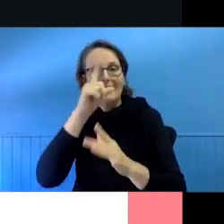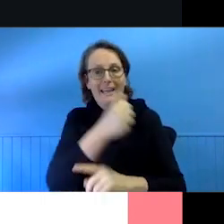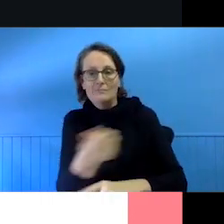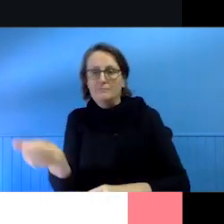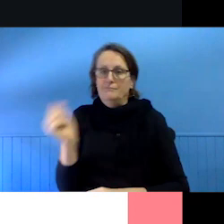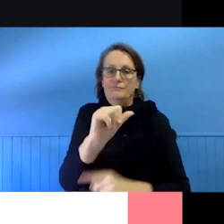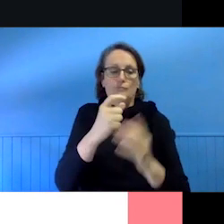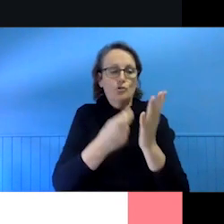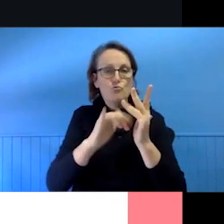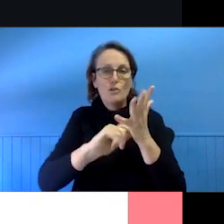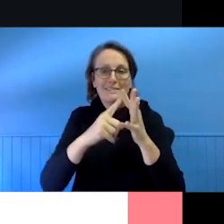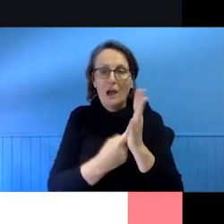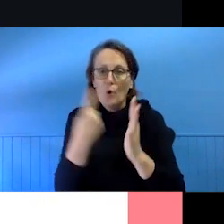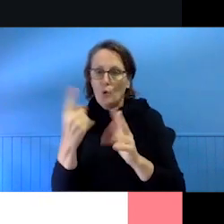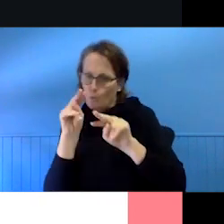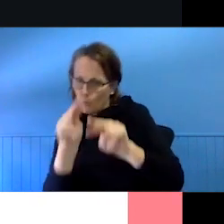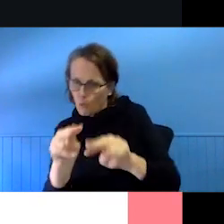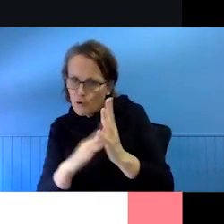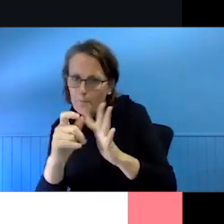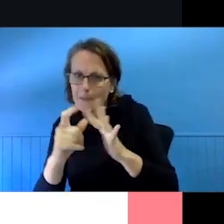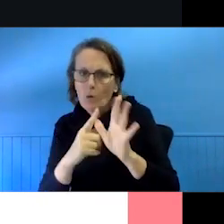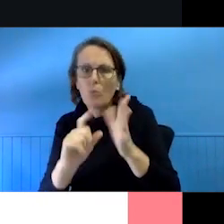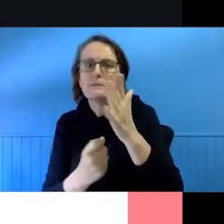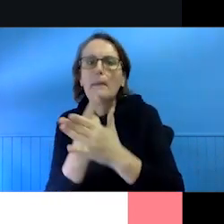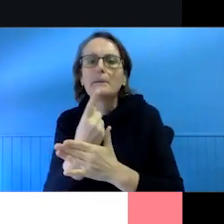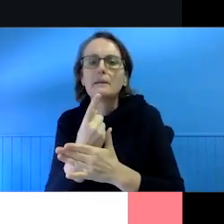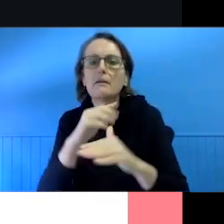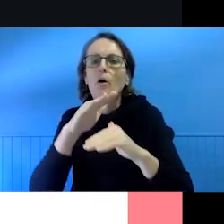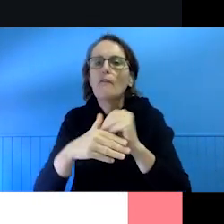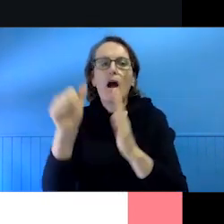every day. It's looking at what is in the media about the art sector,